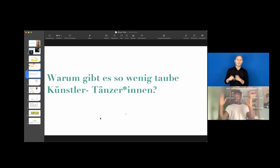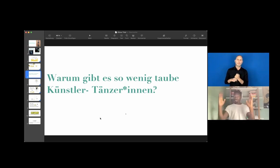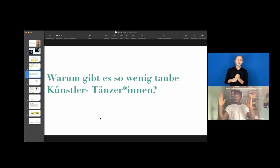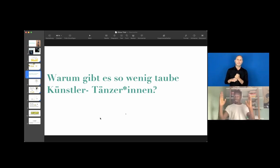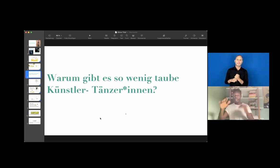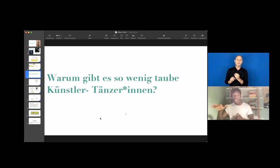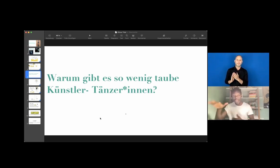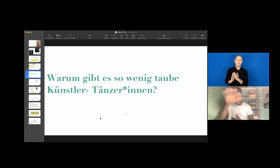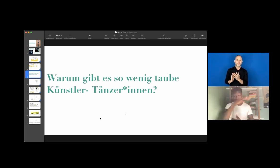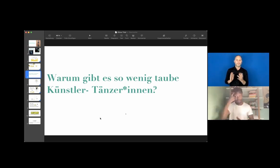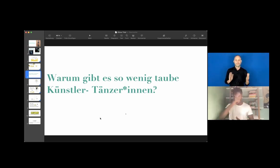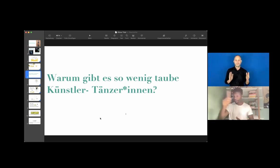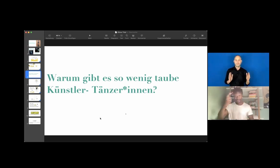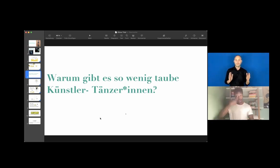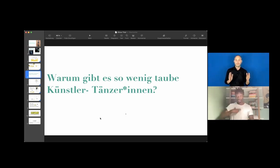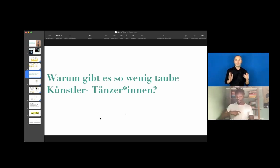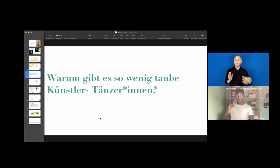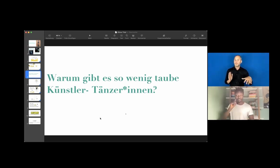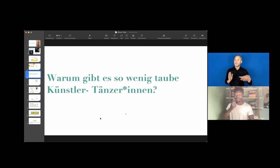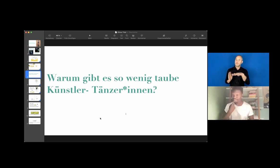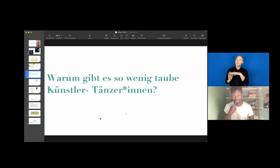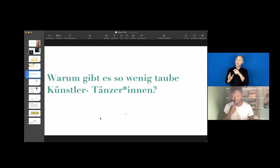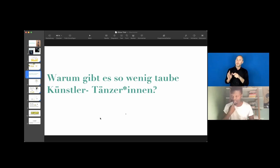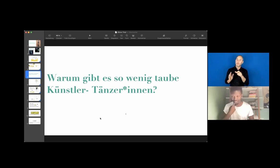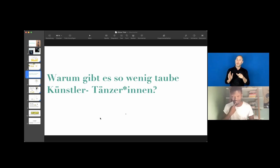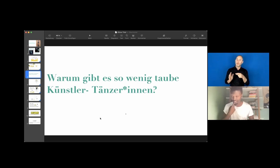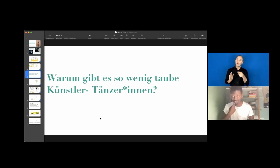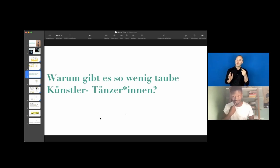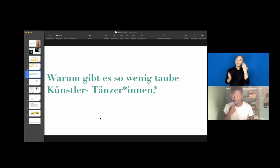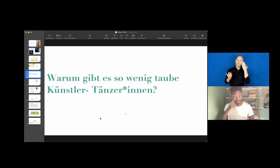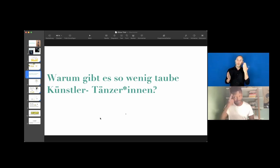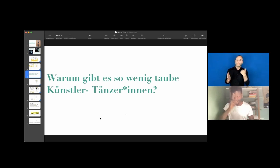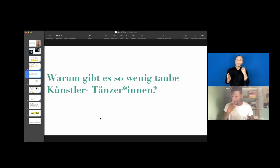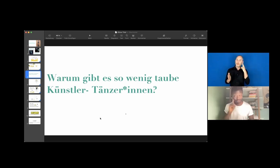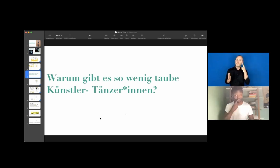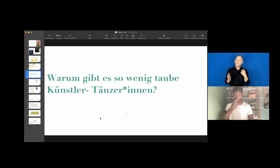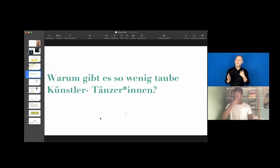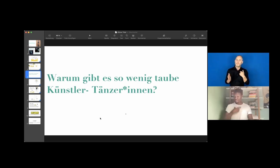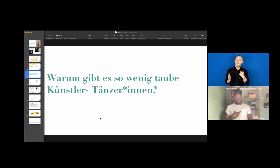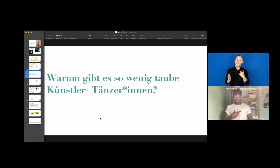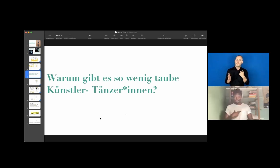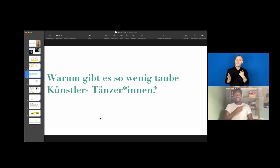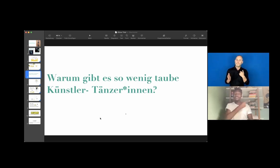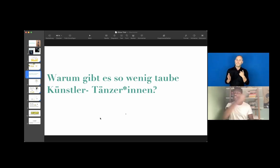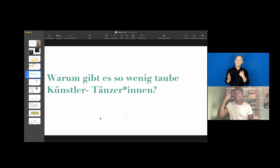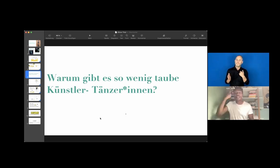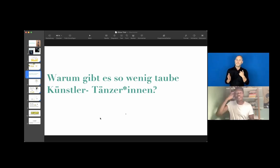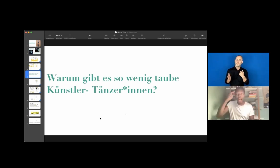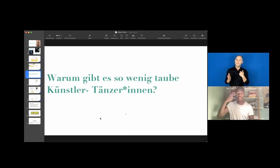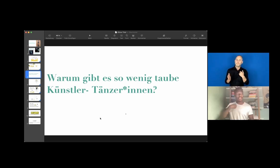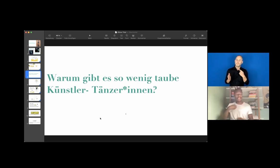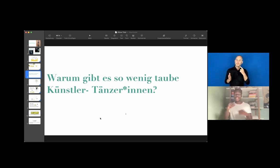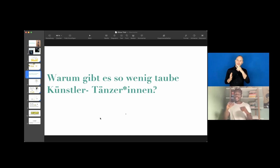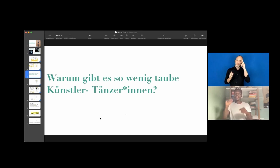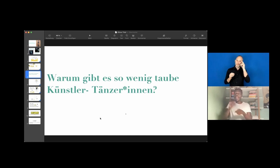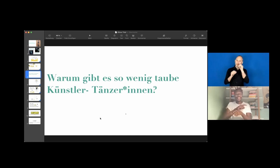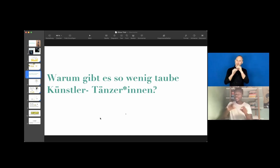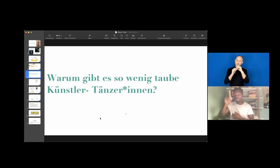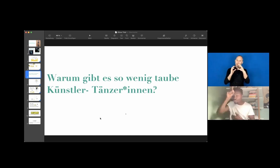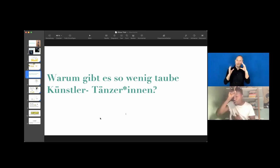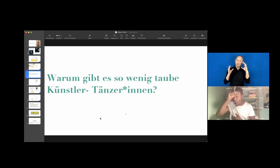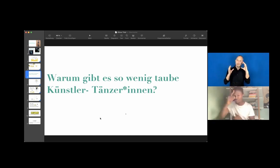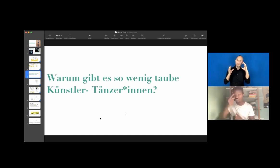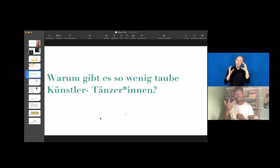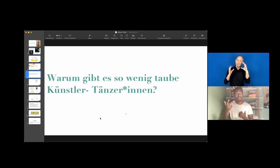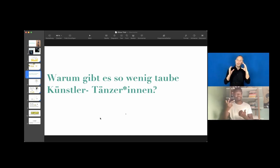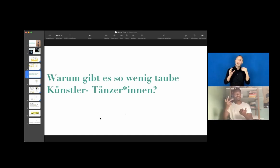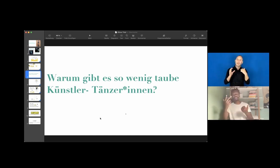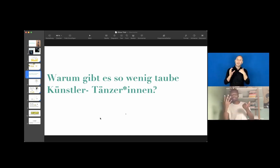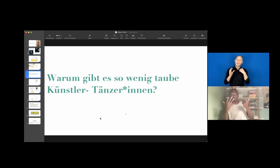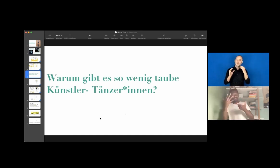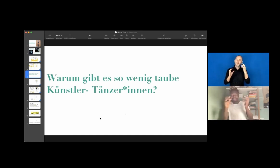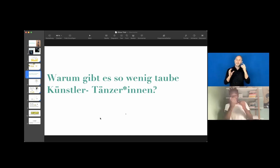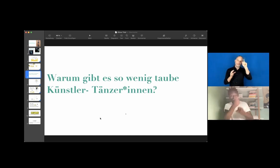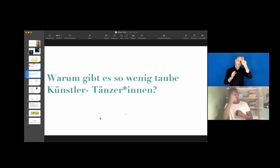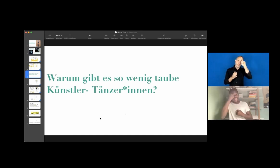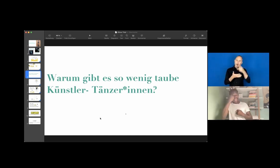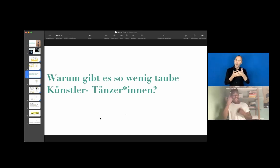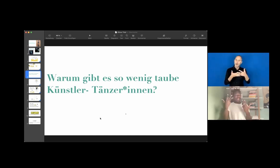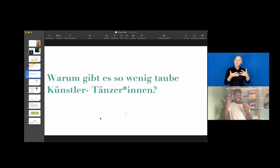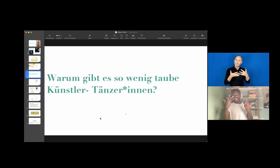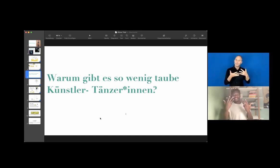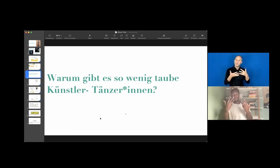And here comes the fun fact: Nobody knew I was Deaf. They all thought: "He just can't speak German." Or they thought...